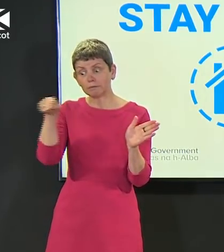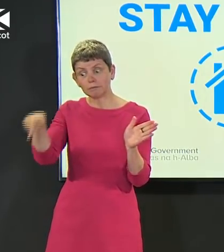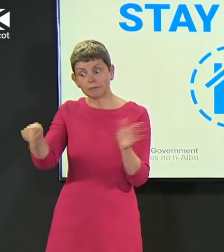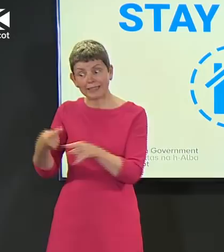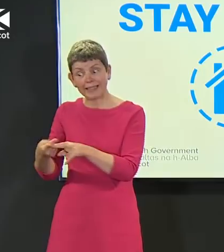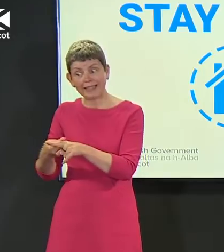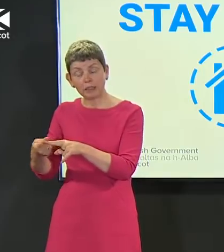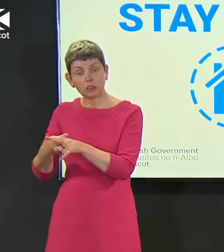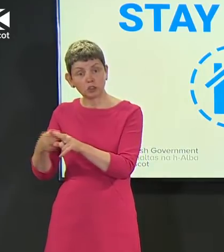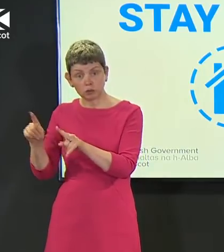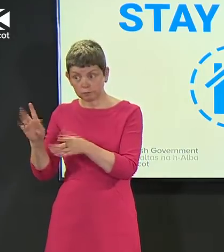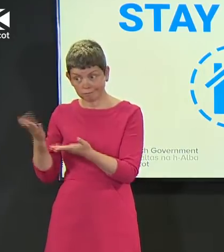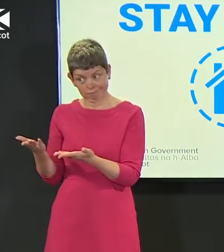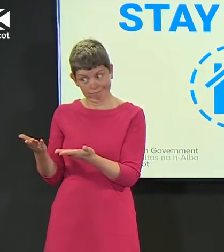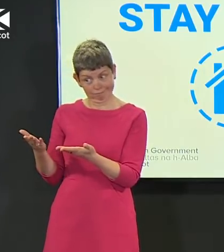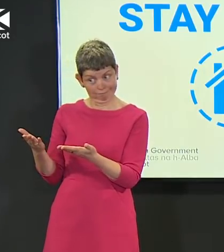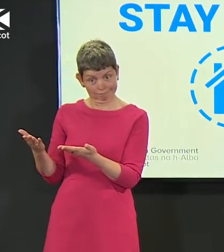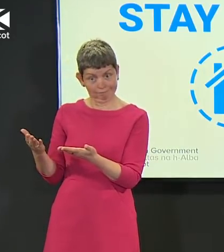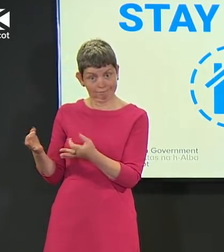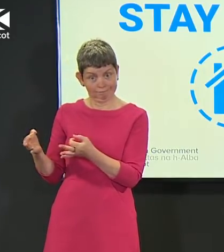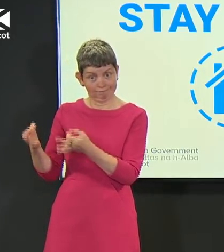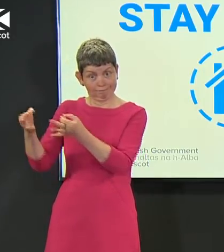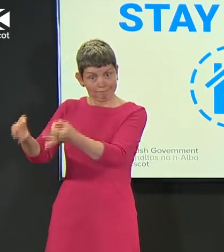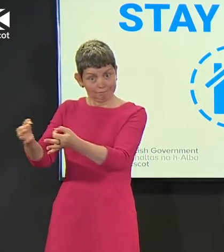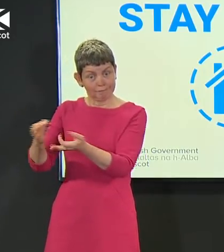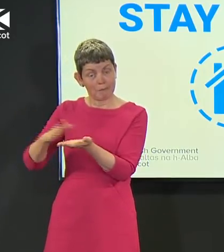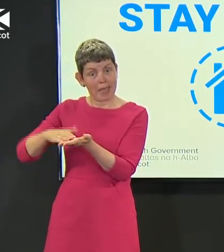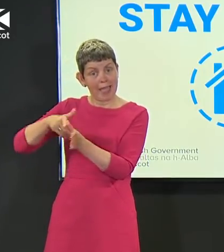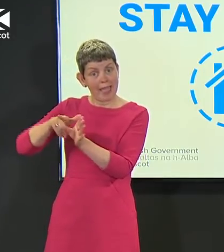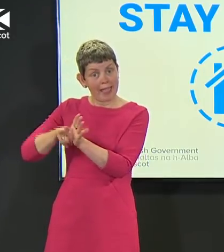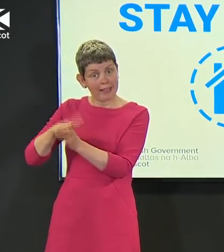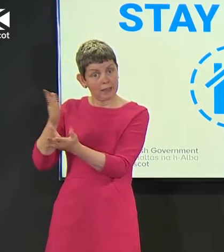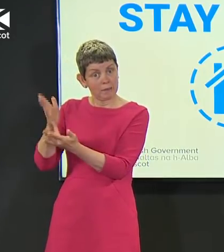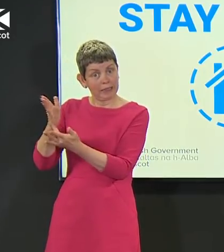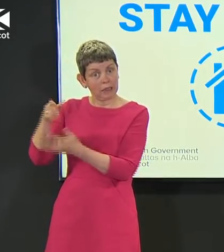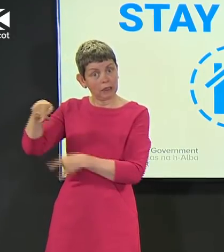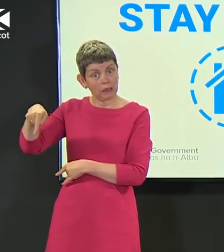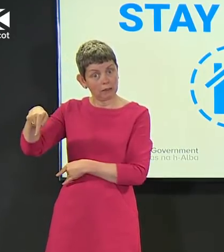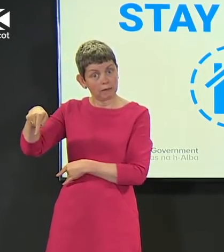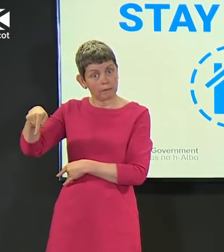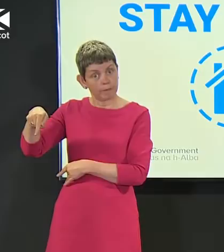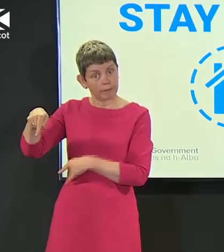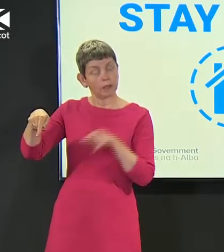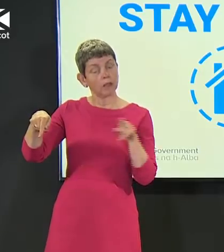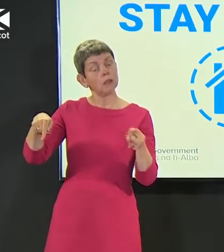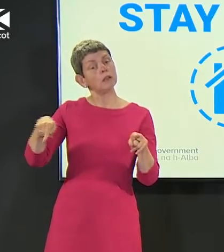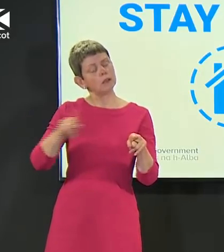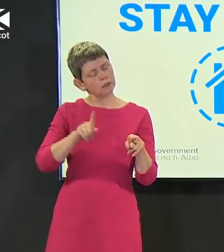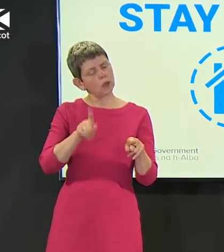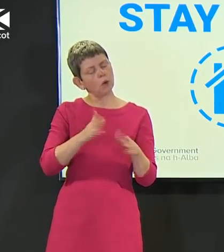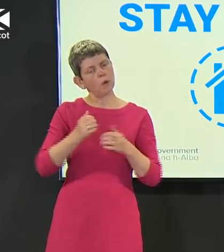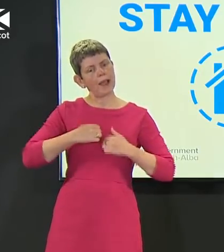roundabouts here and we have to try to do it at a pace and on a phasing that is right for Scotland